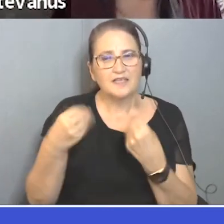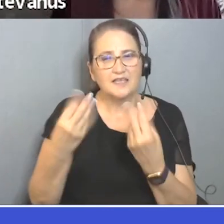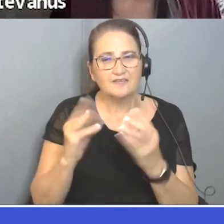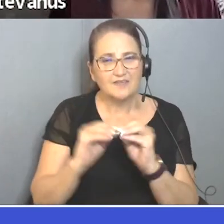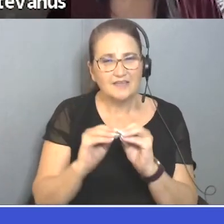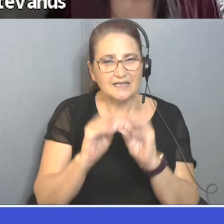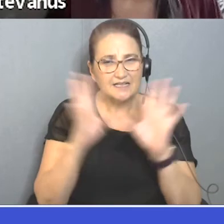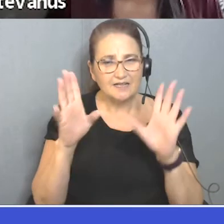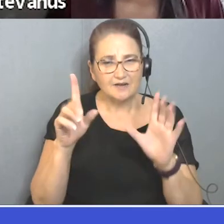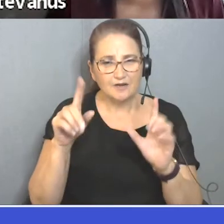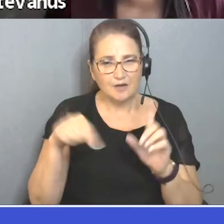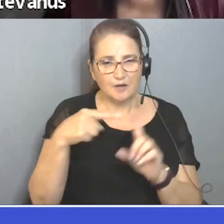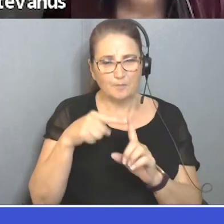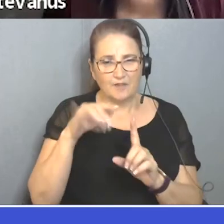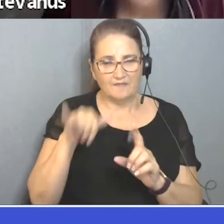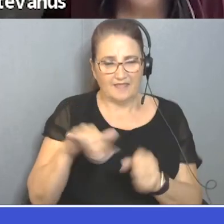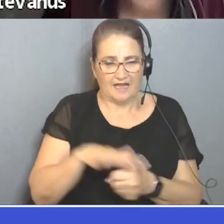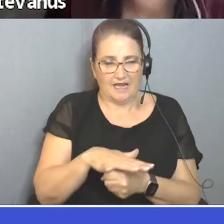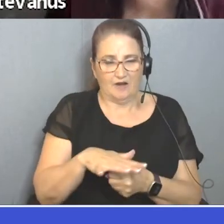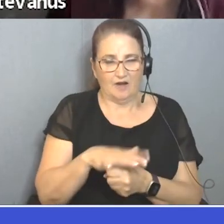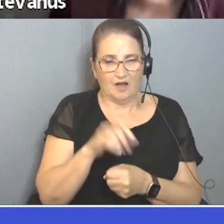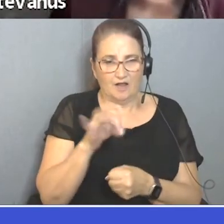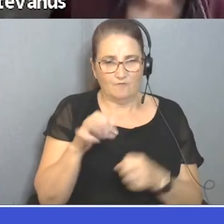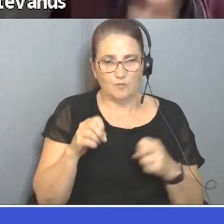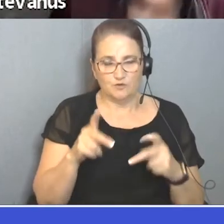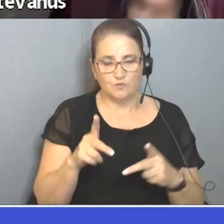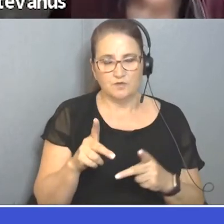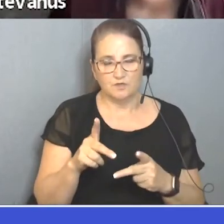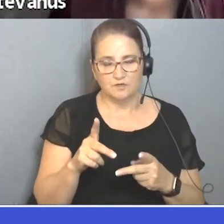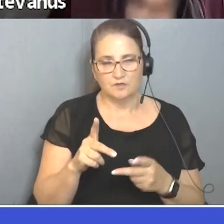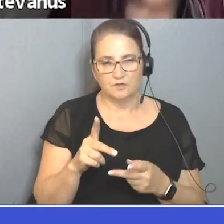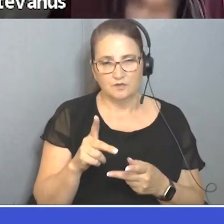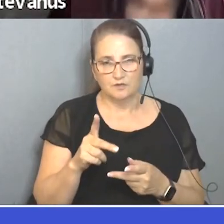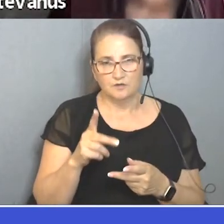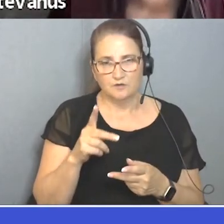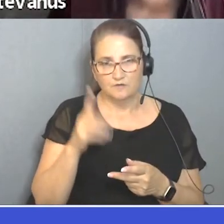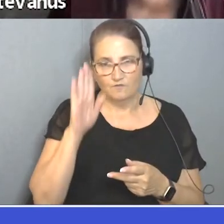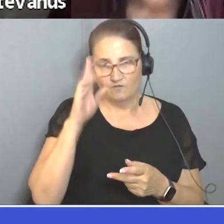that could provide further clarity about this area